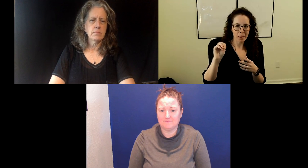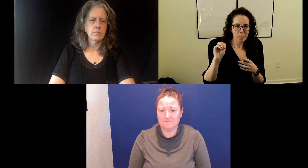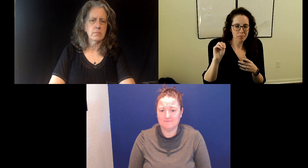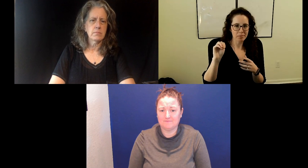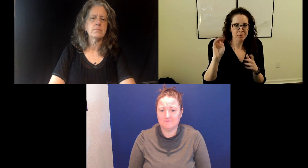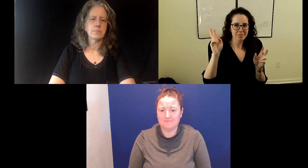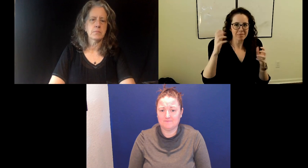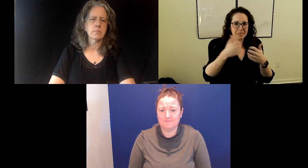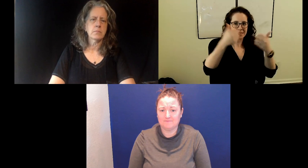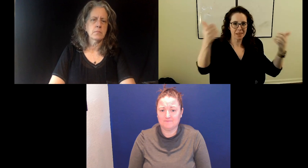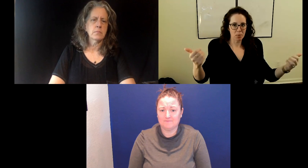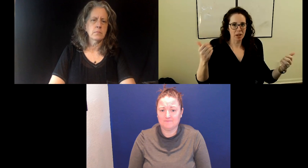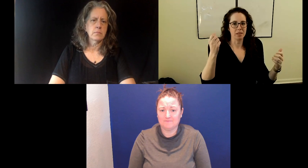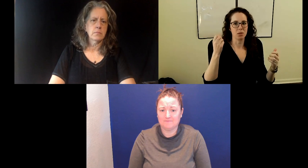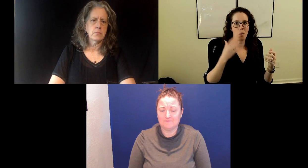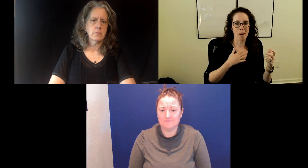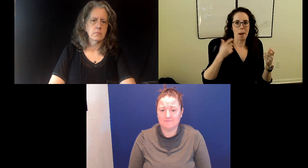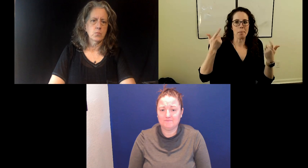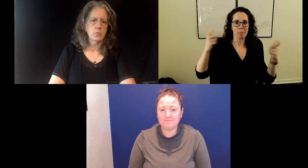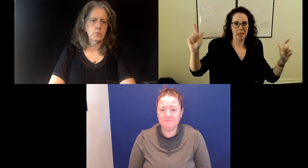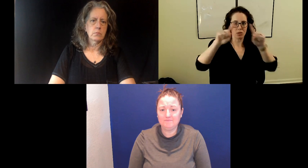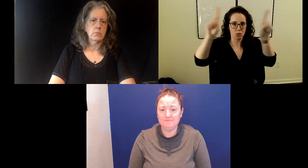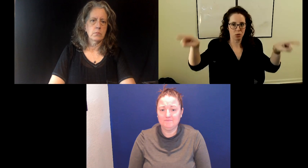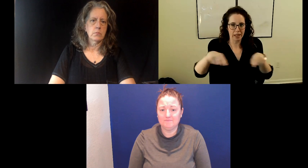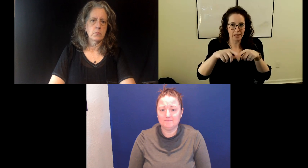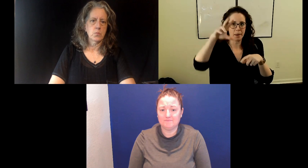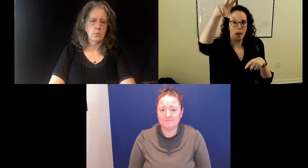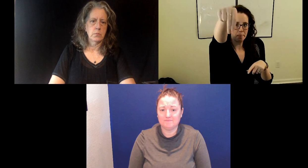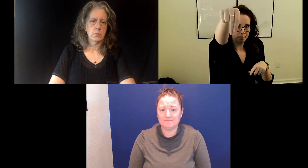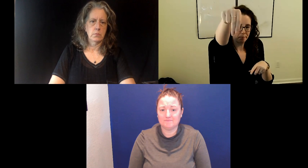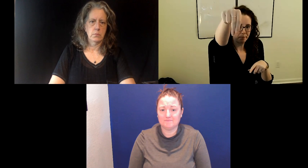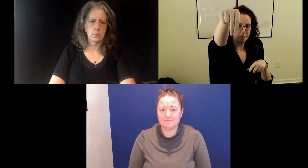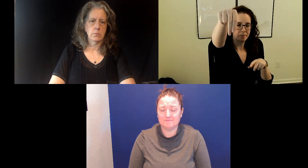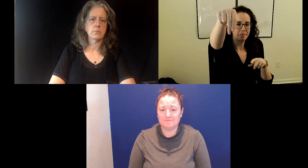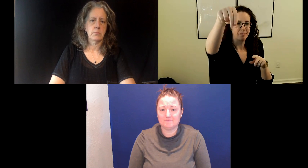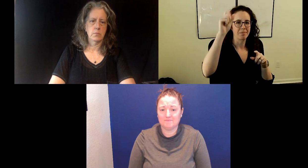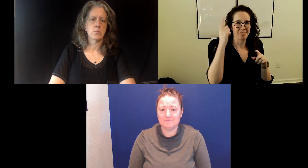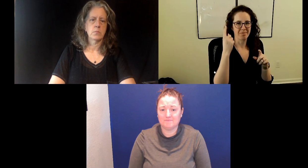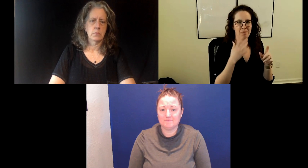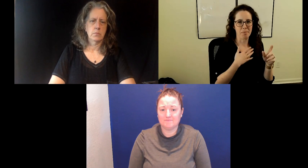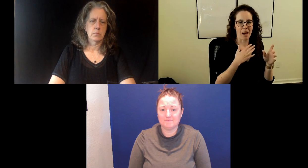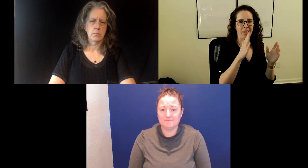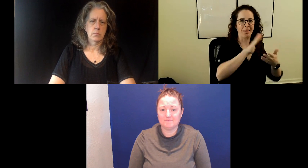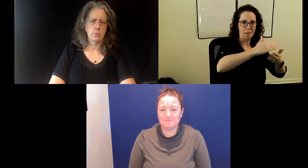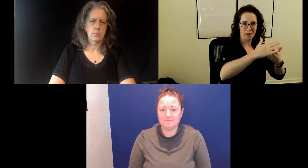um we bought a webcam and that was separate so my bigger screen the webcam is connect connected to